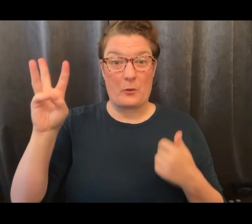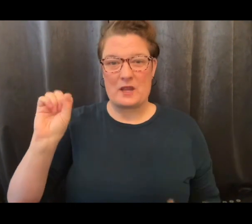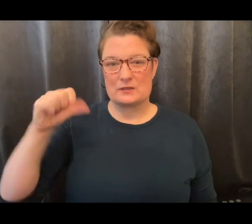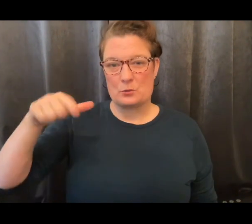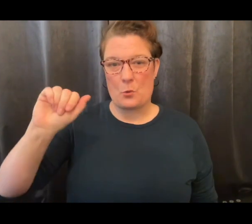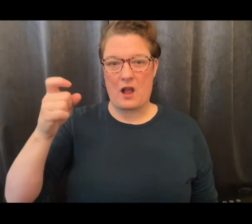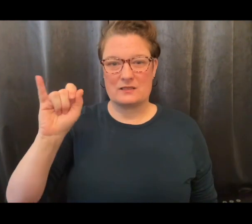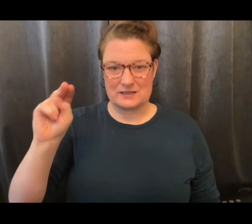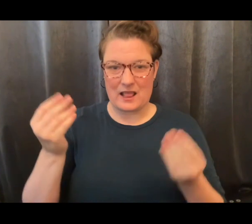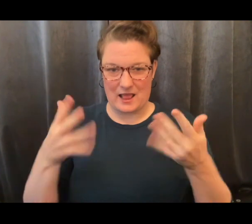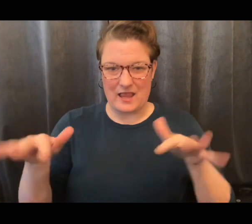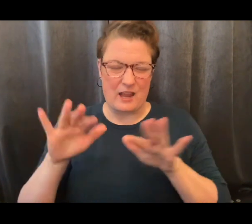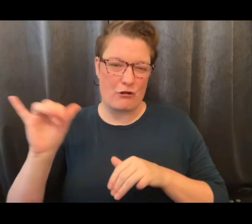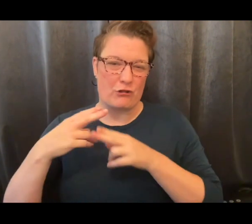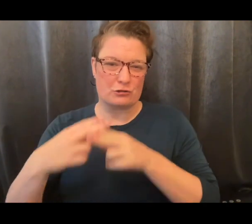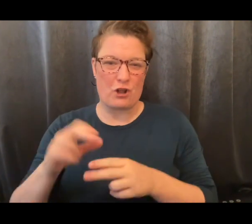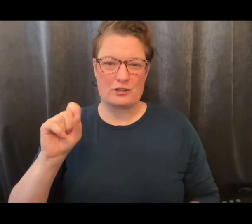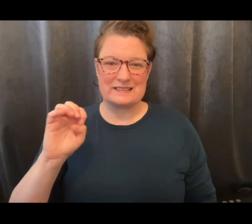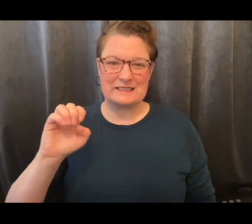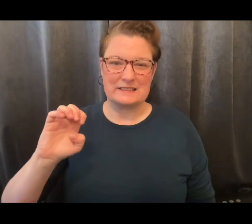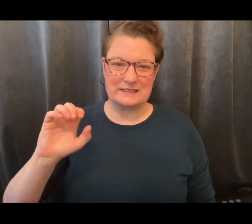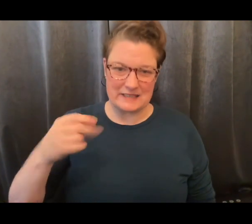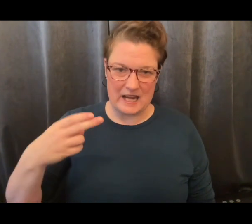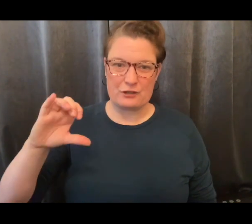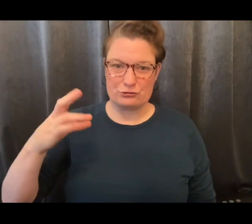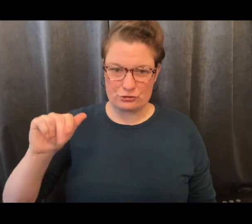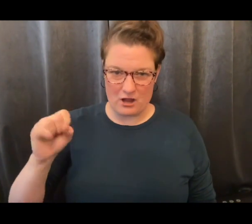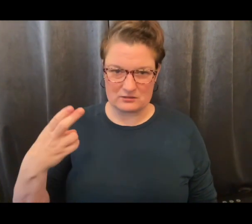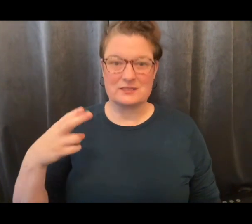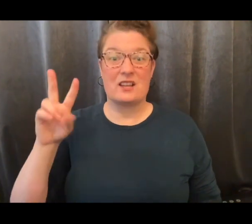the Steh Chas Village, known colonially as Olympia, Washington.